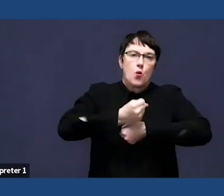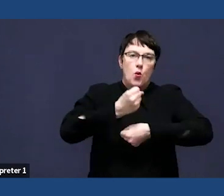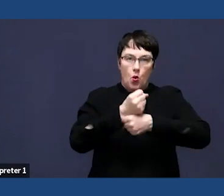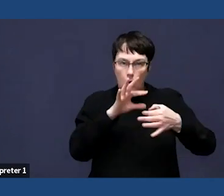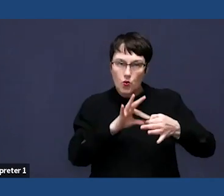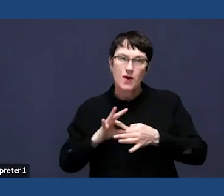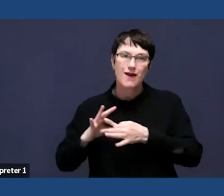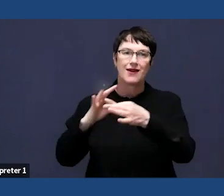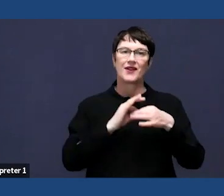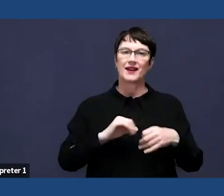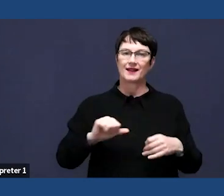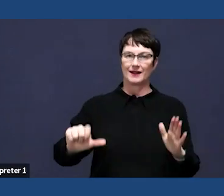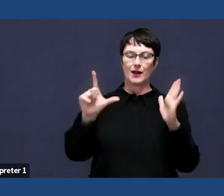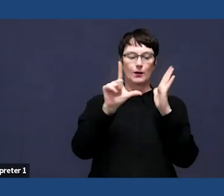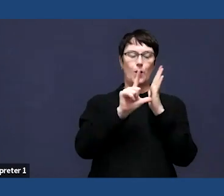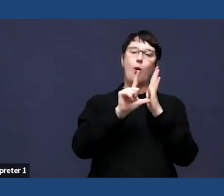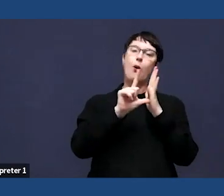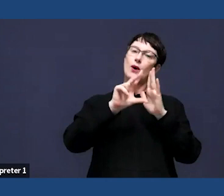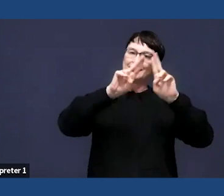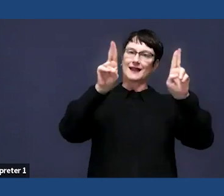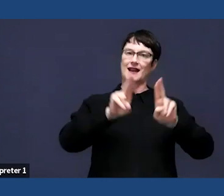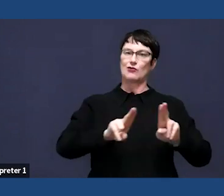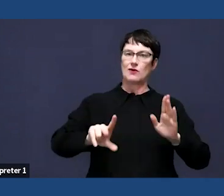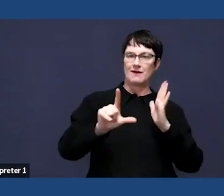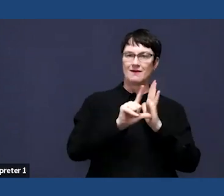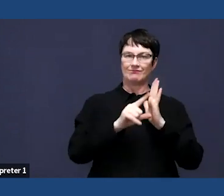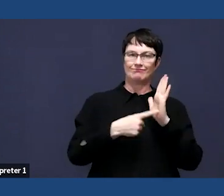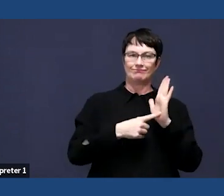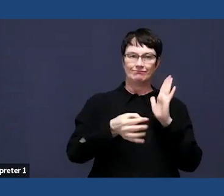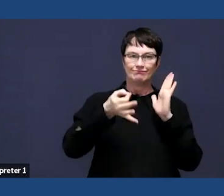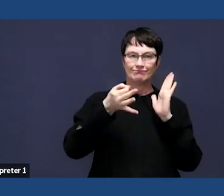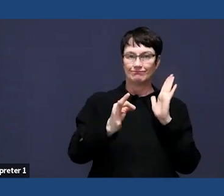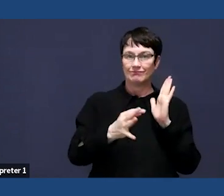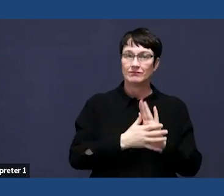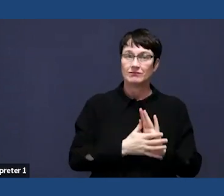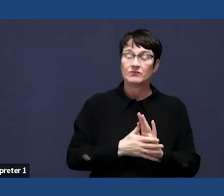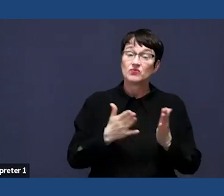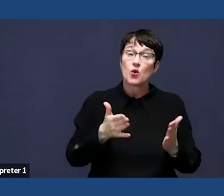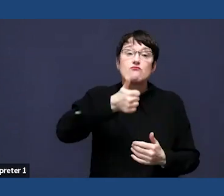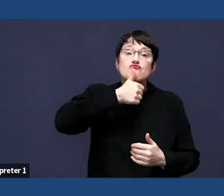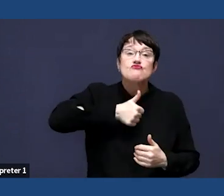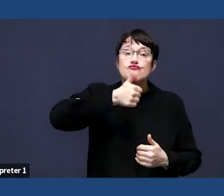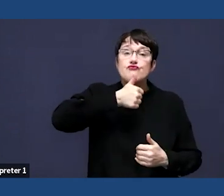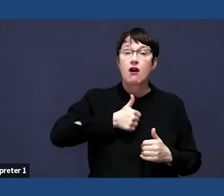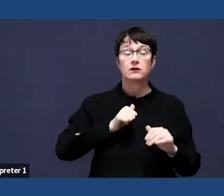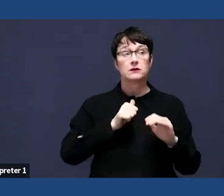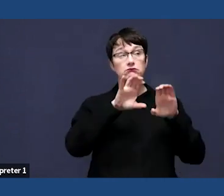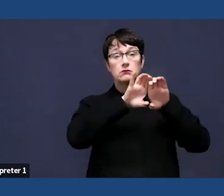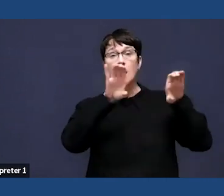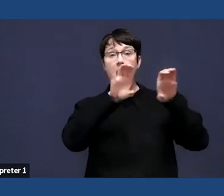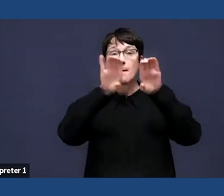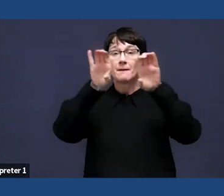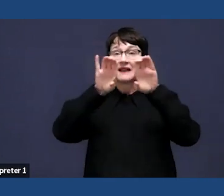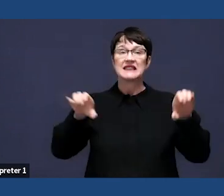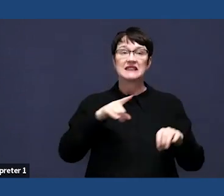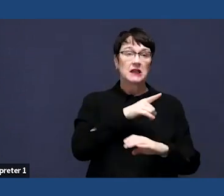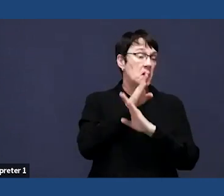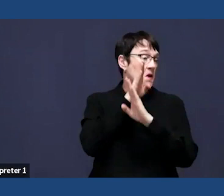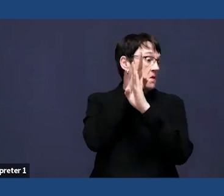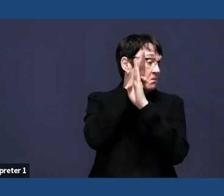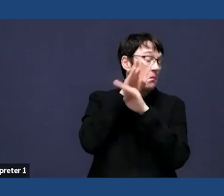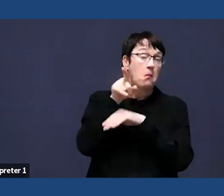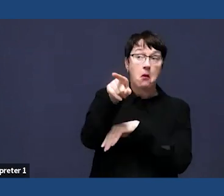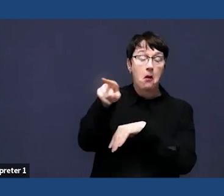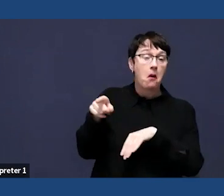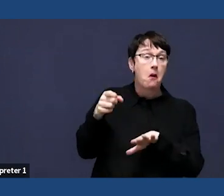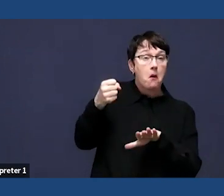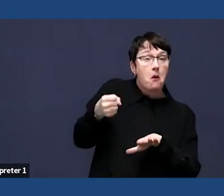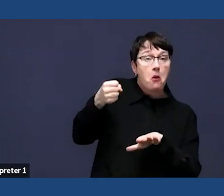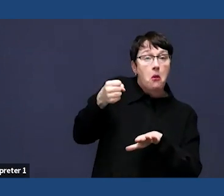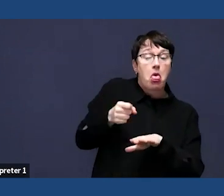Rules for fair competition between companies by avoiding the human rights.